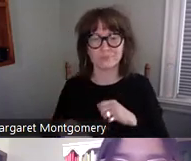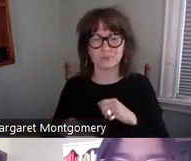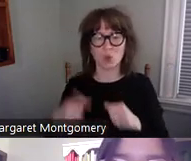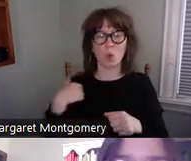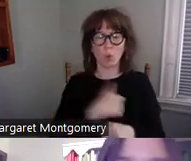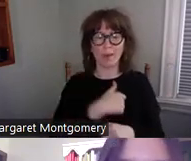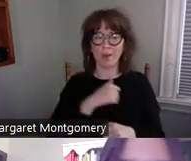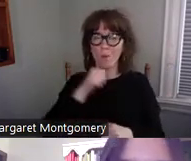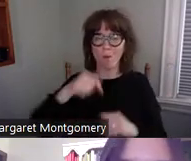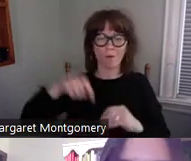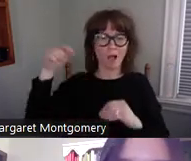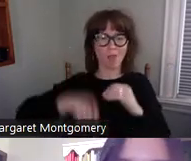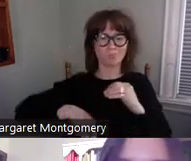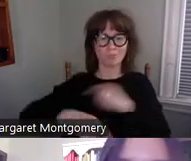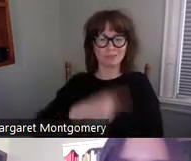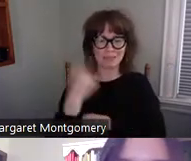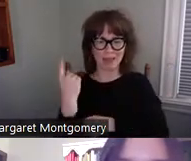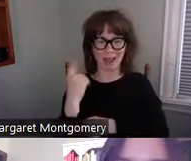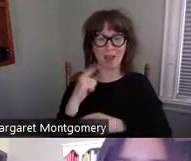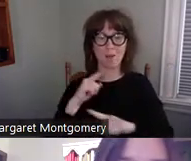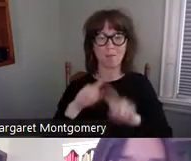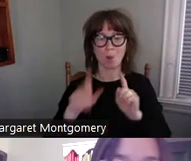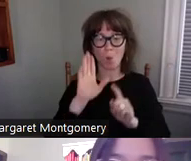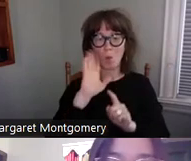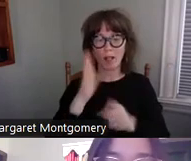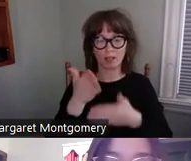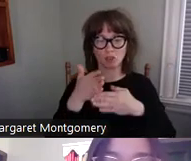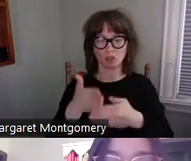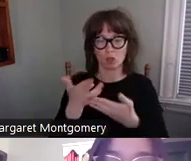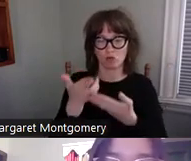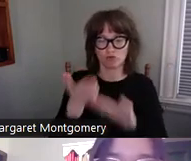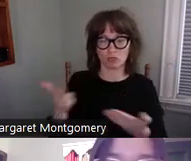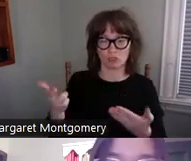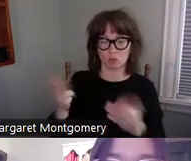you Okay, now, here. 12:11:15 So that append those in the chat.